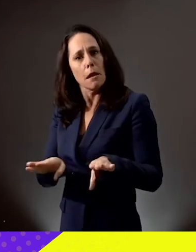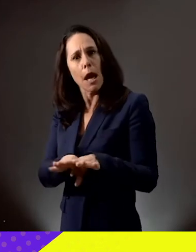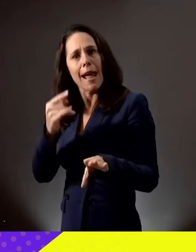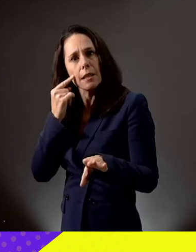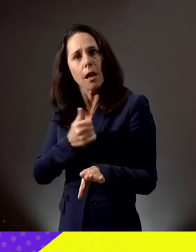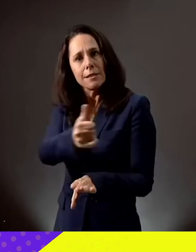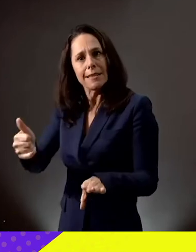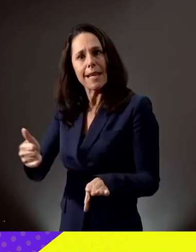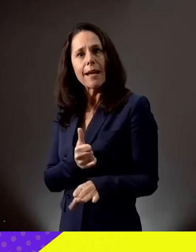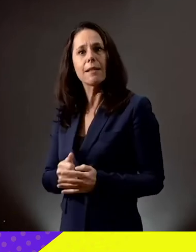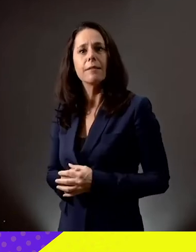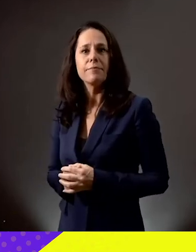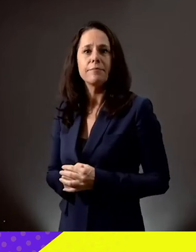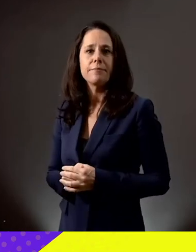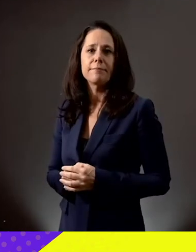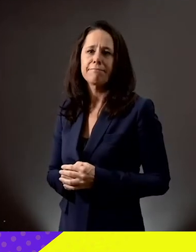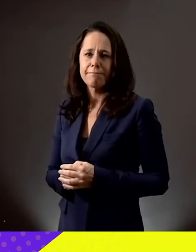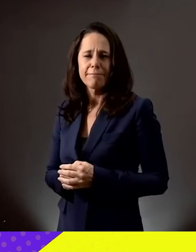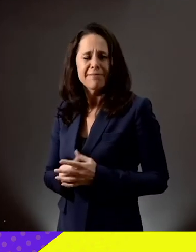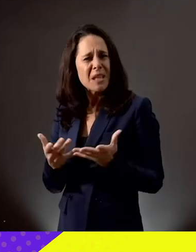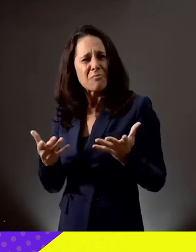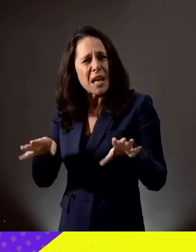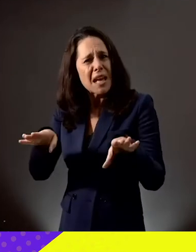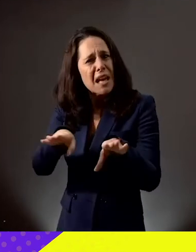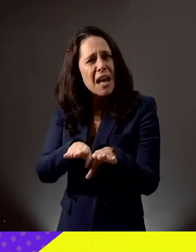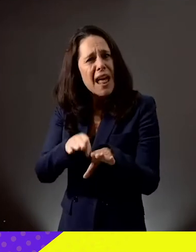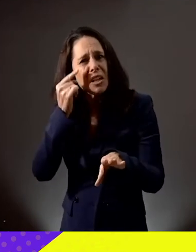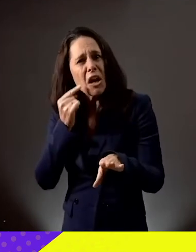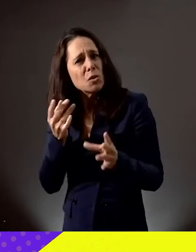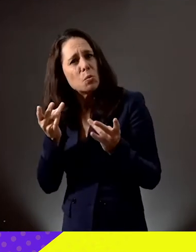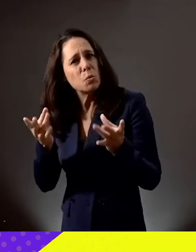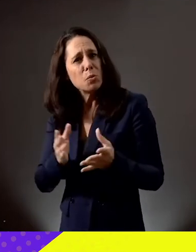But what about these equal opportunities? Can everybody actually reach the top?